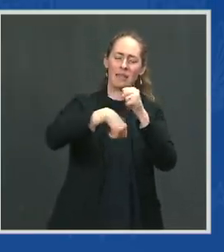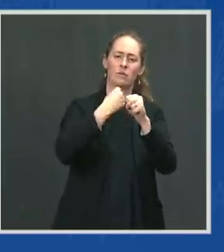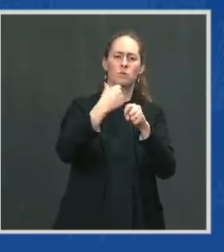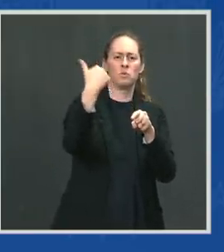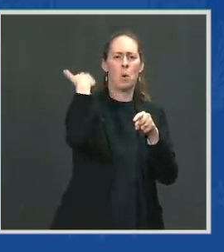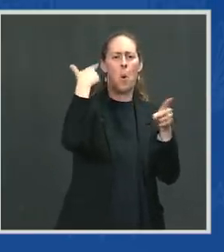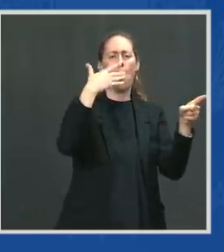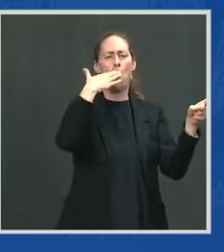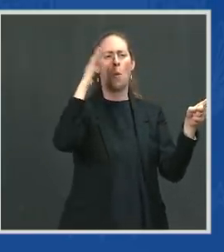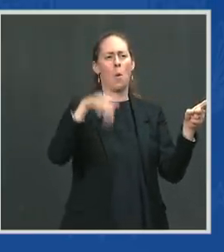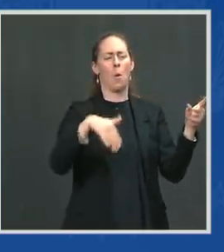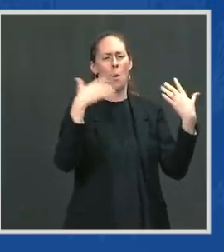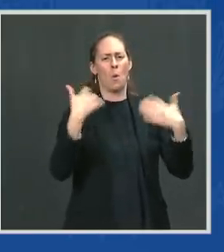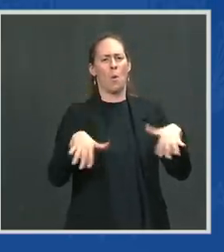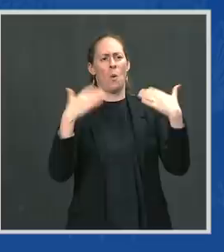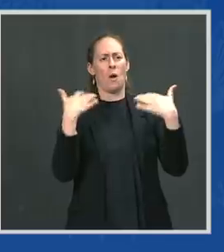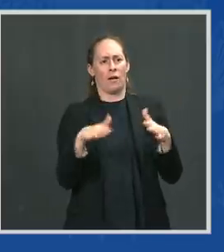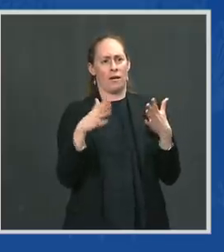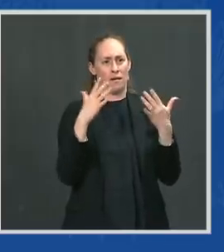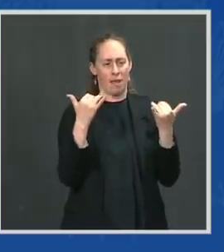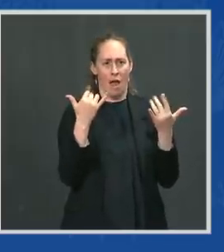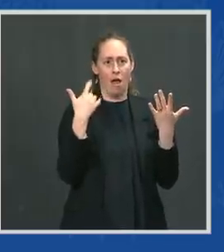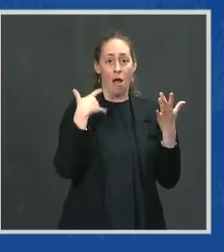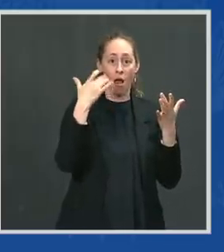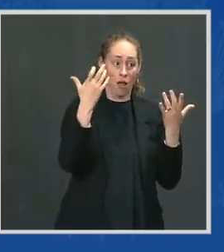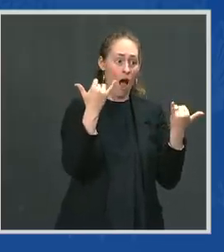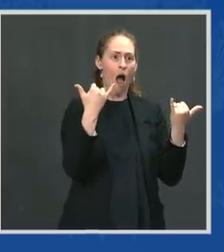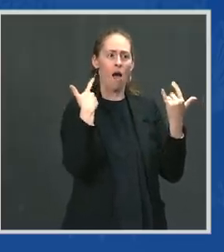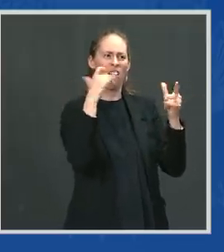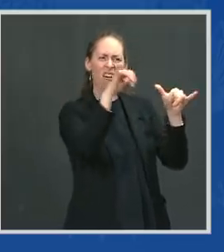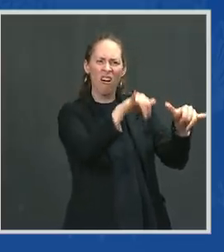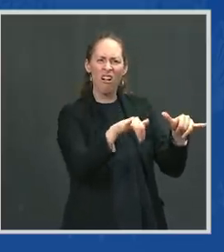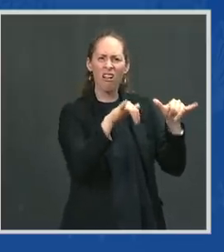That cannot explain why we should remain there in 2021.